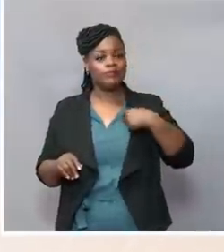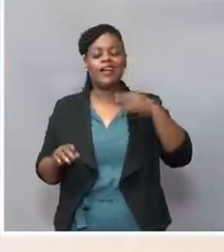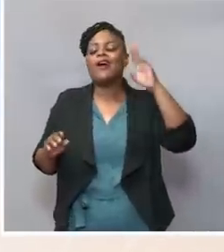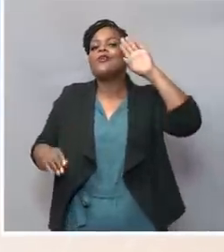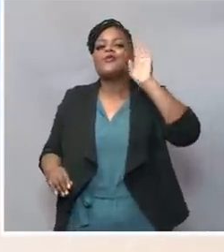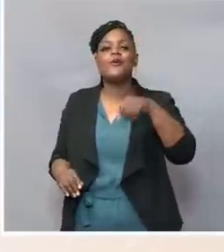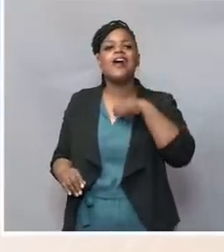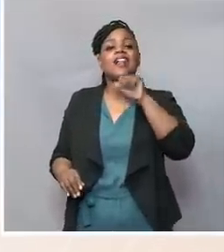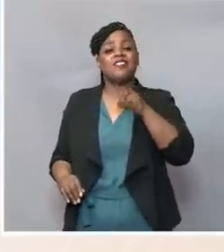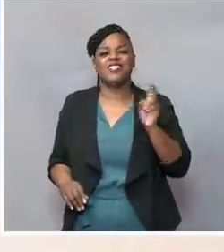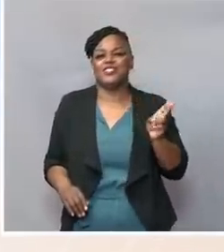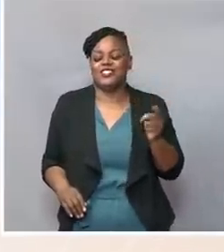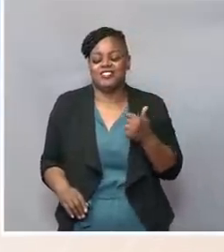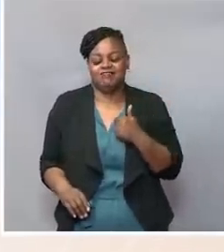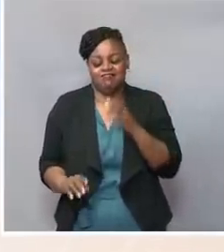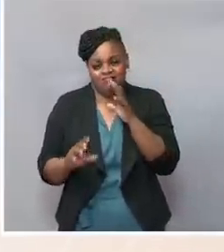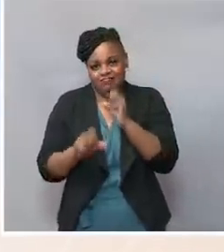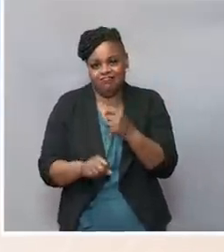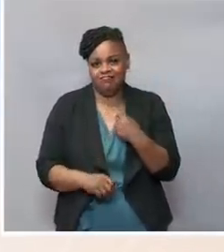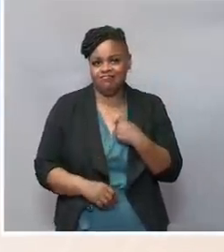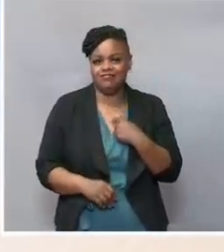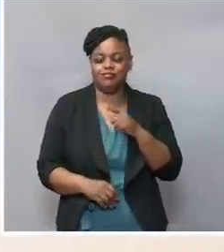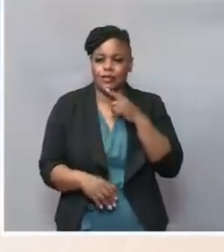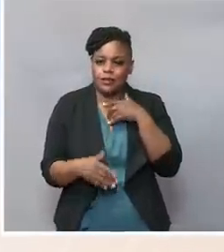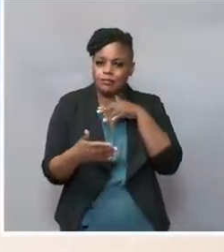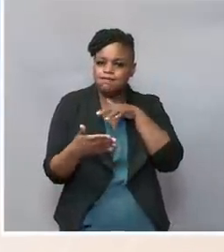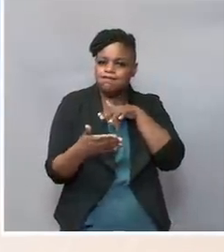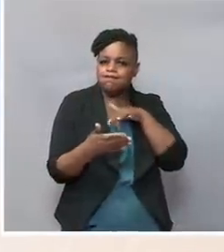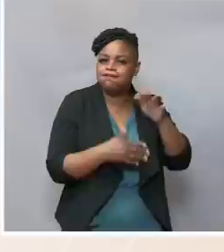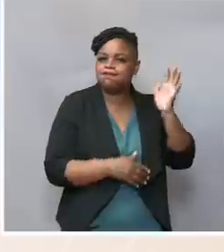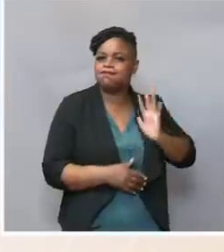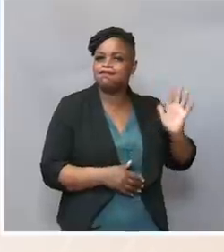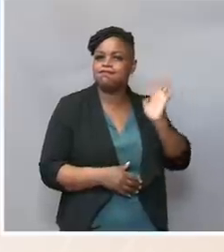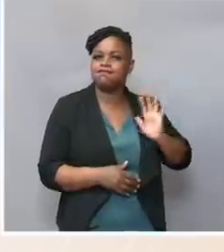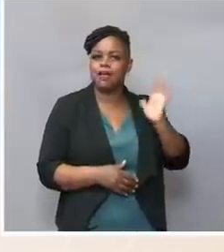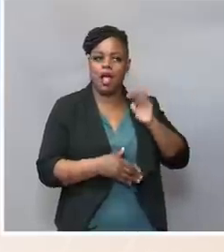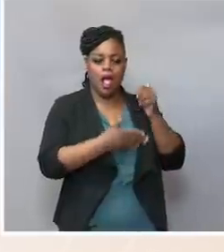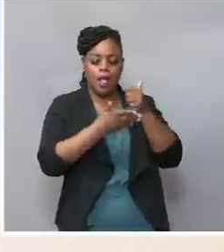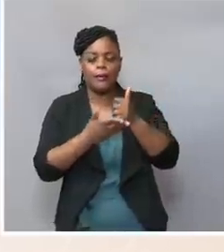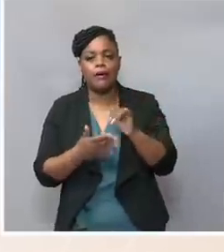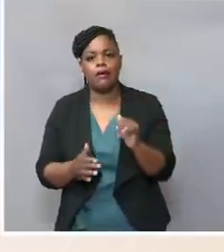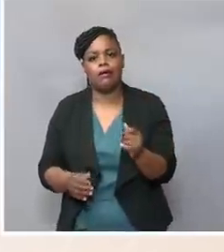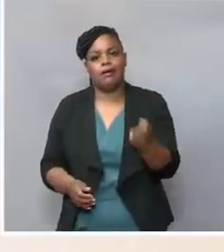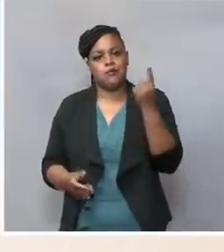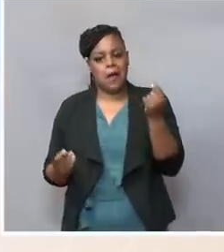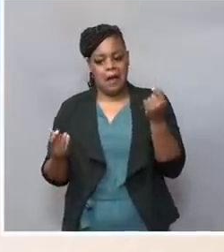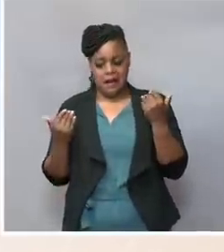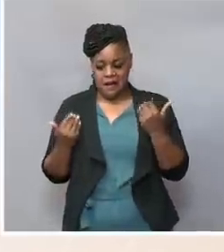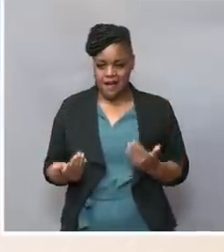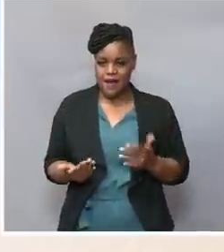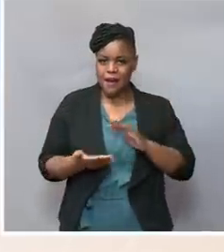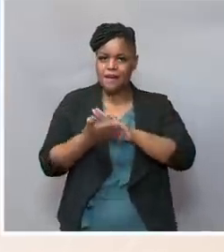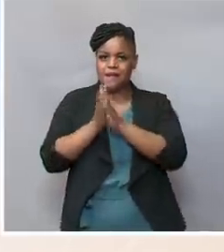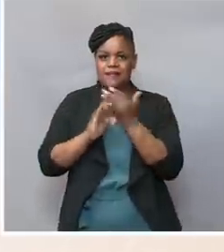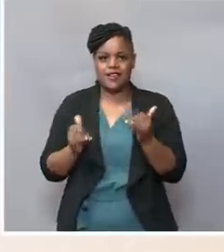Studying our past helps us better understand who we are, how we got here and what we need to do to build a better future.